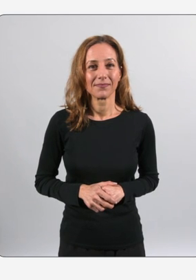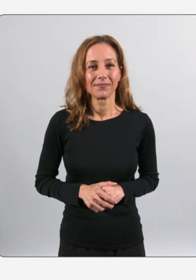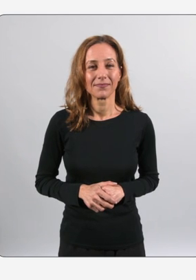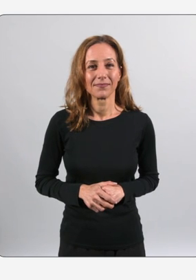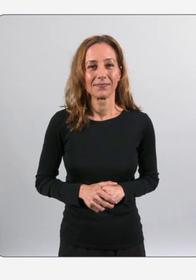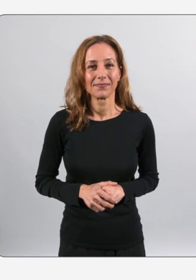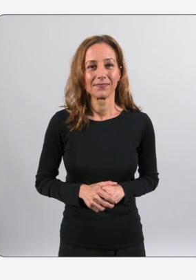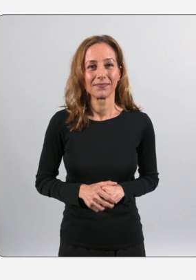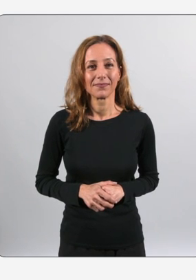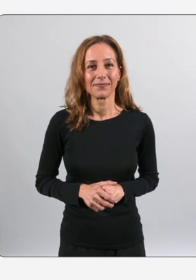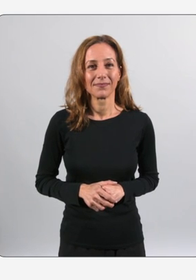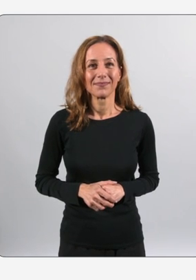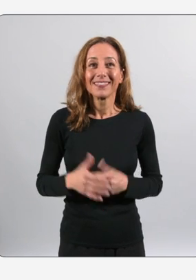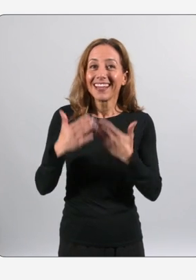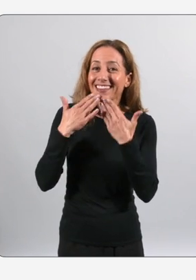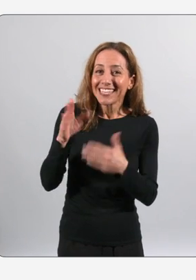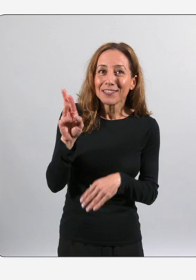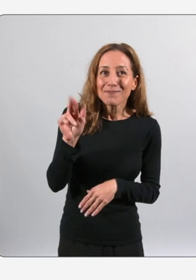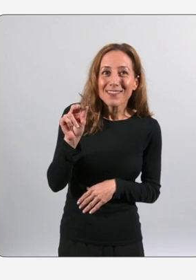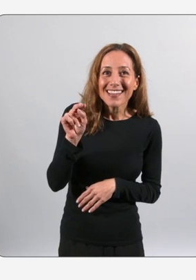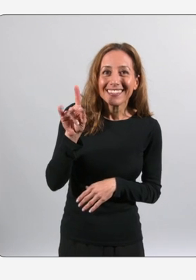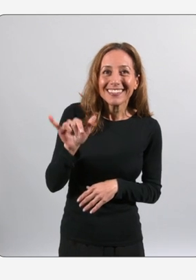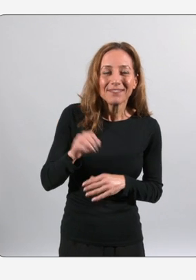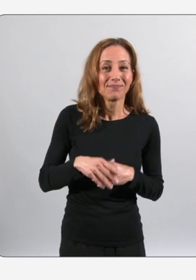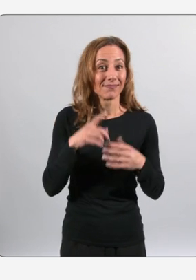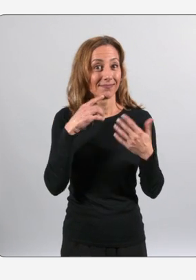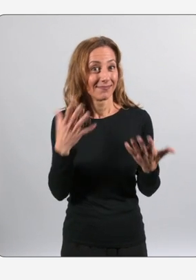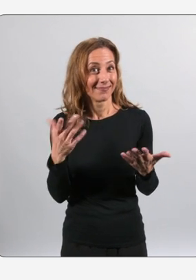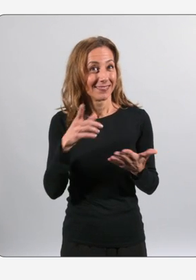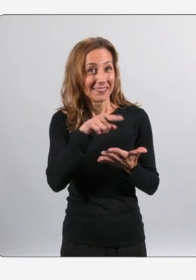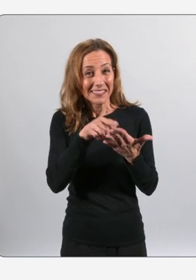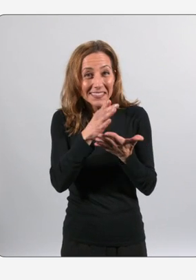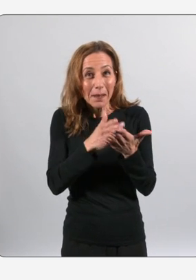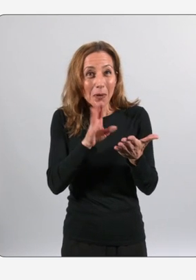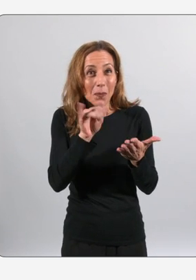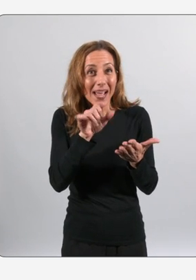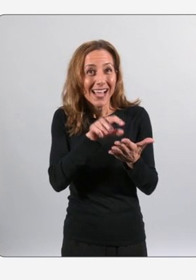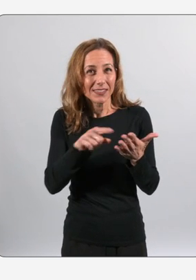Thanks, Brandye. You really get to see the power of AI, so those are some ways that you can